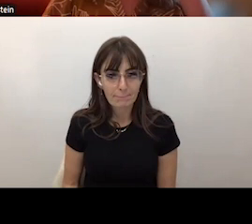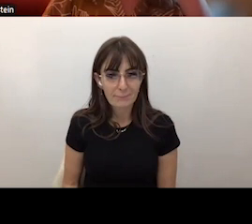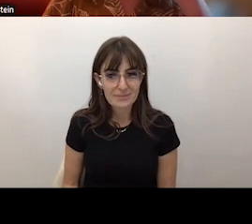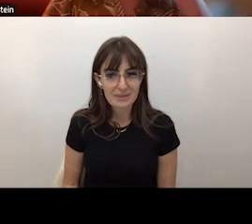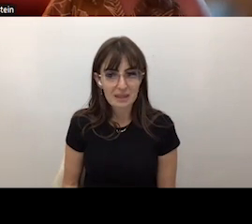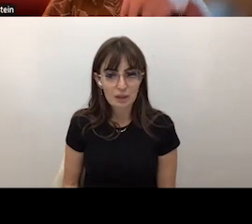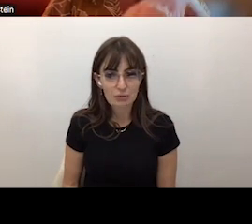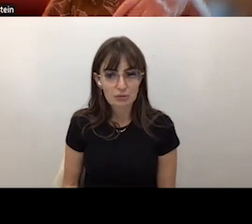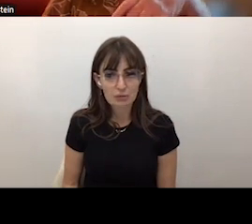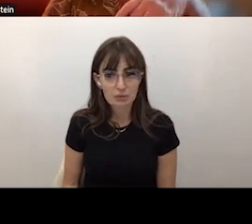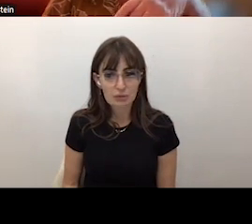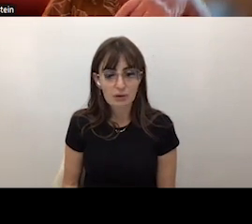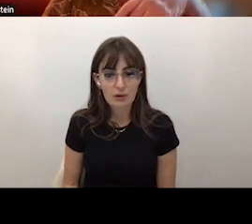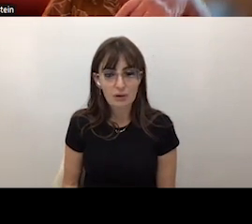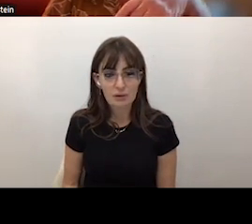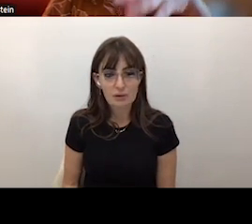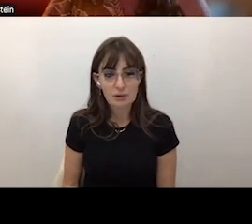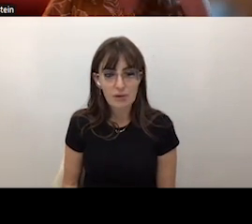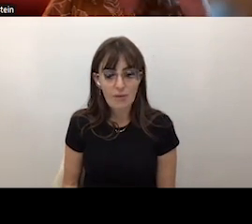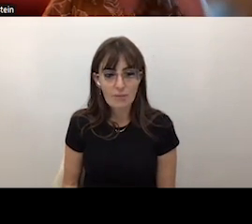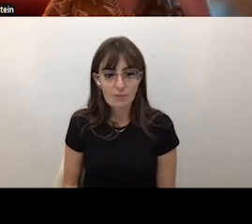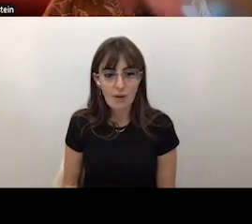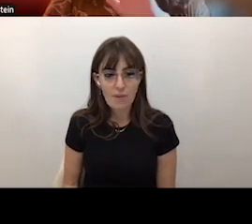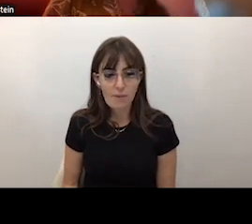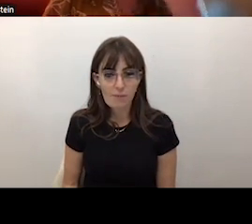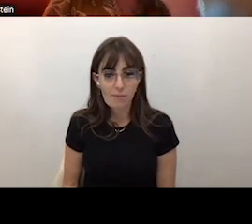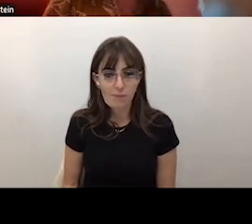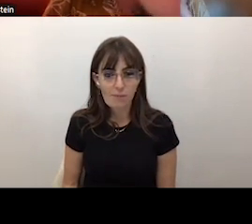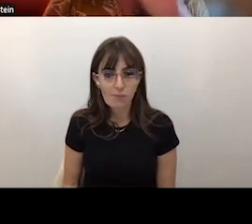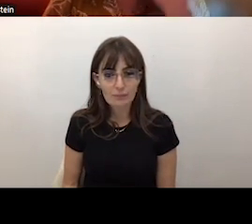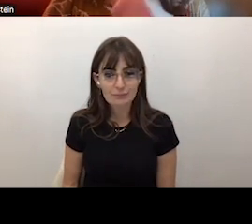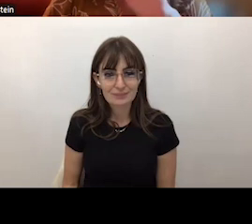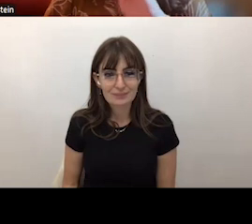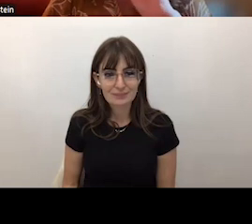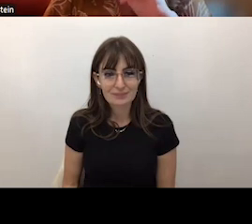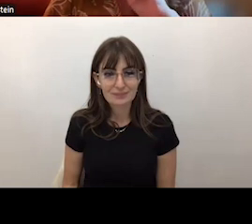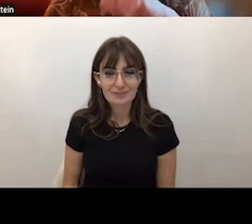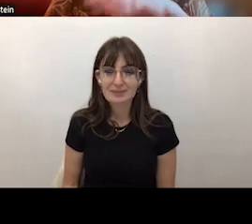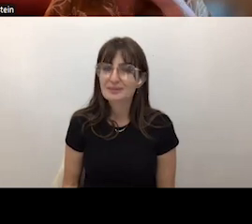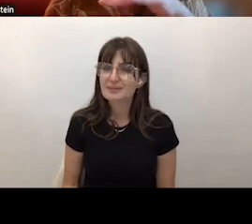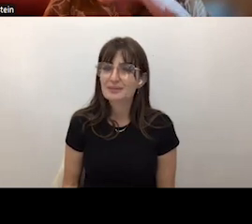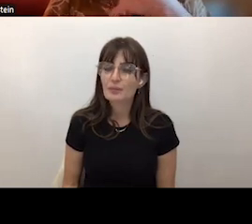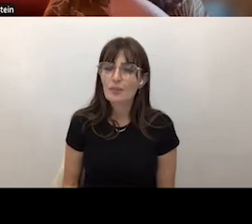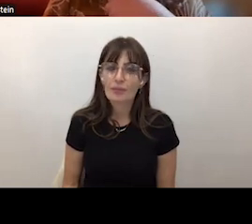I have said here that sorry. I don't want to death by PowerPoint which I feel that I have